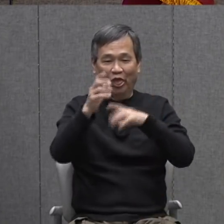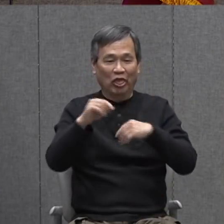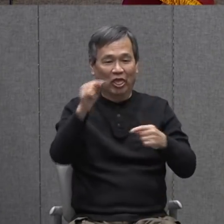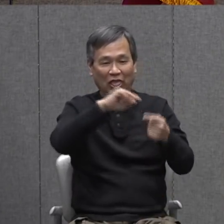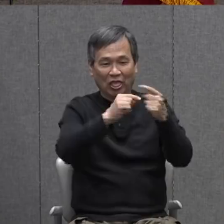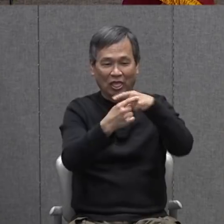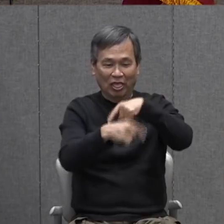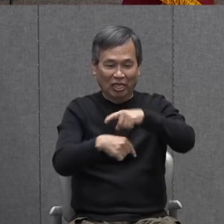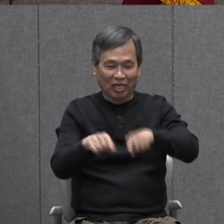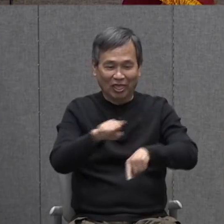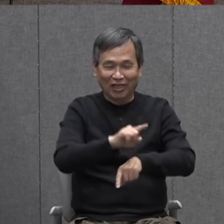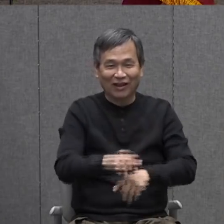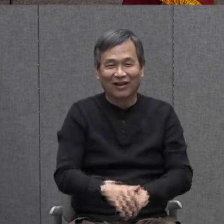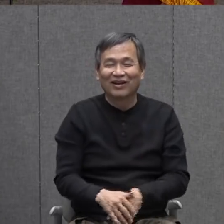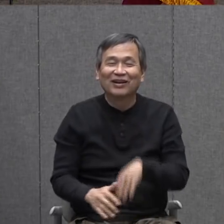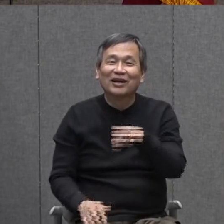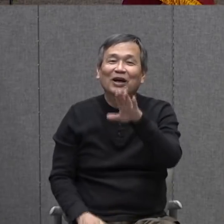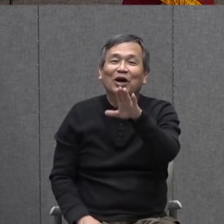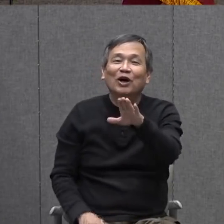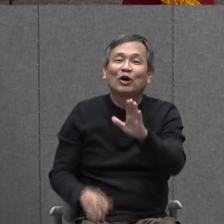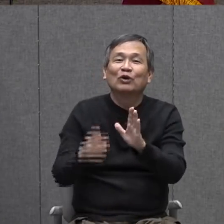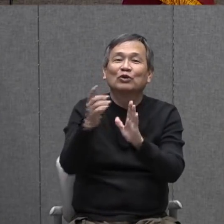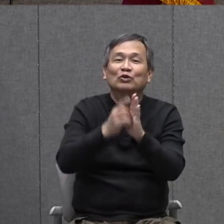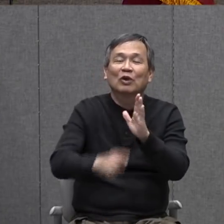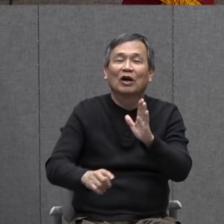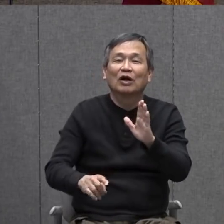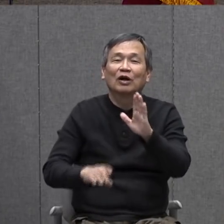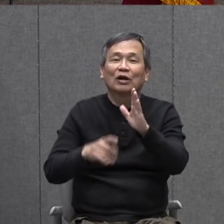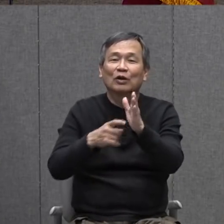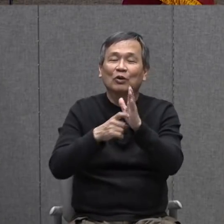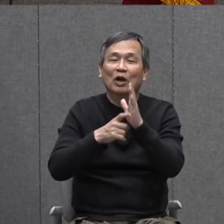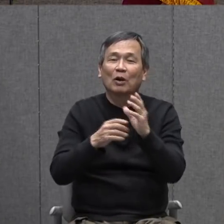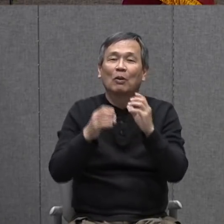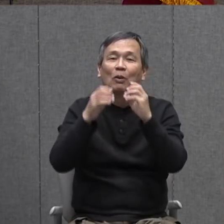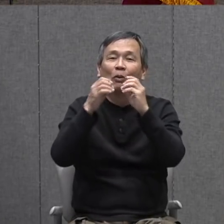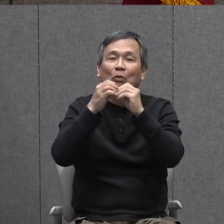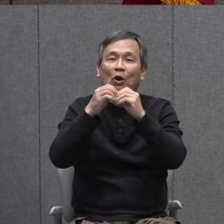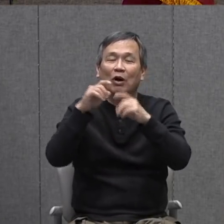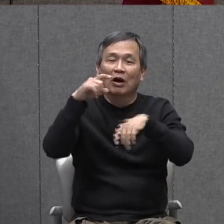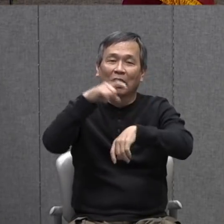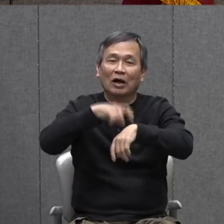It doesn't happen right away. A lot of times when we make art